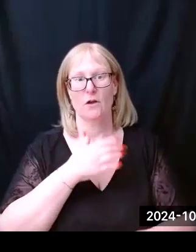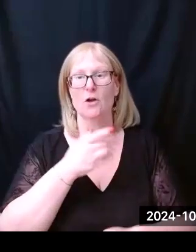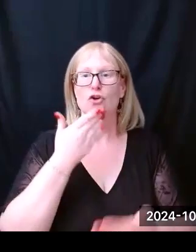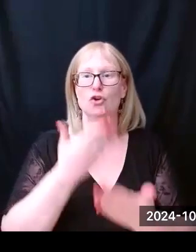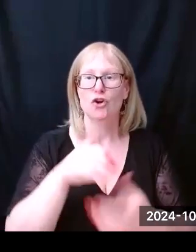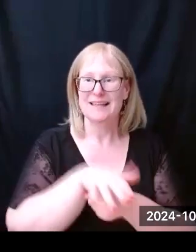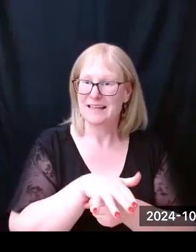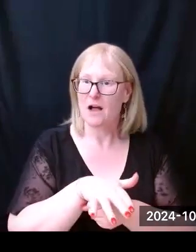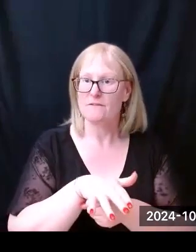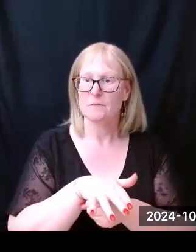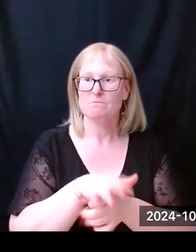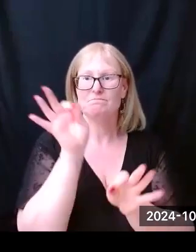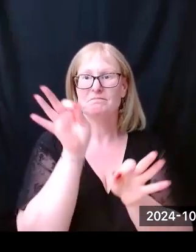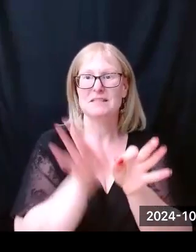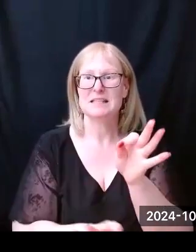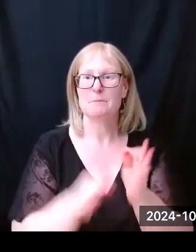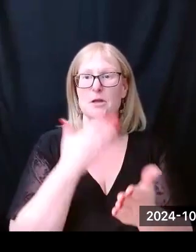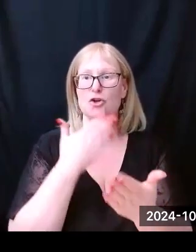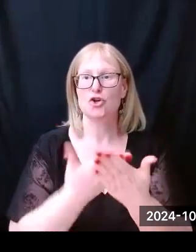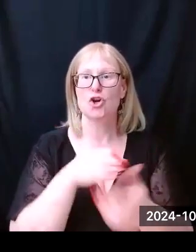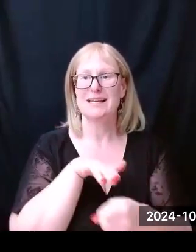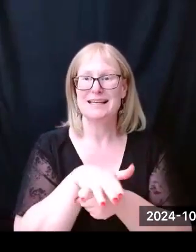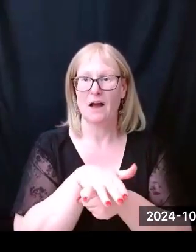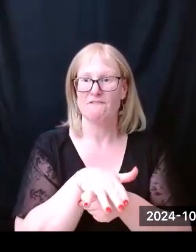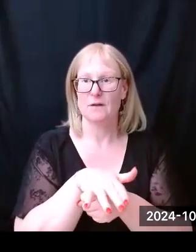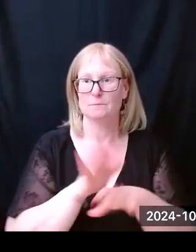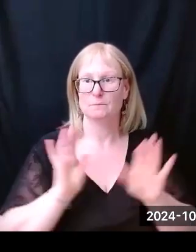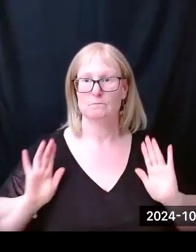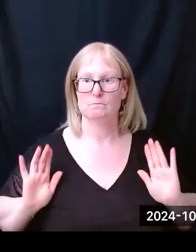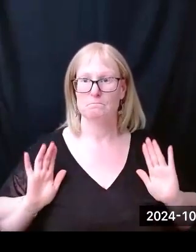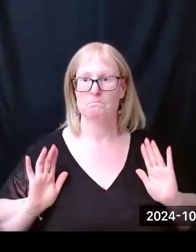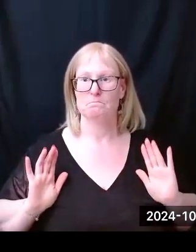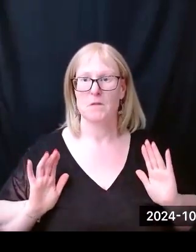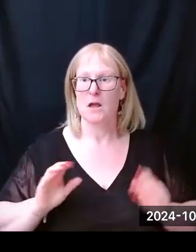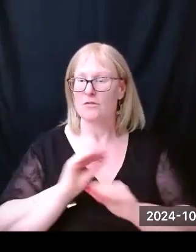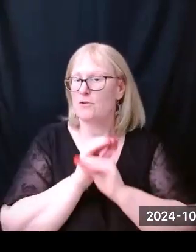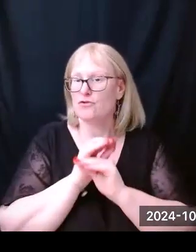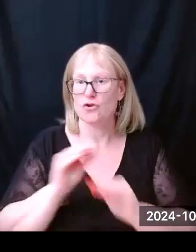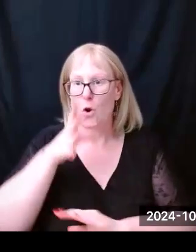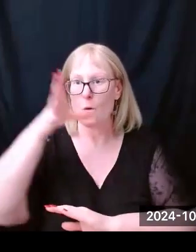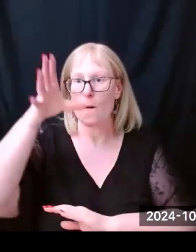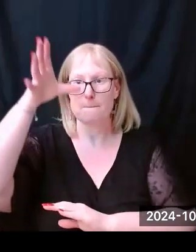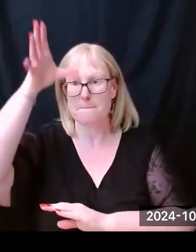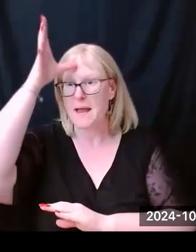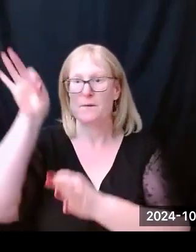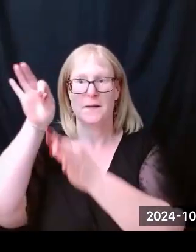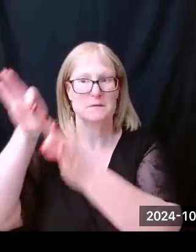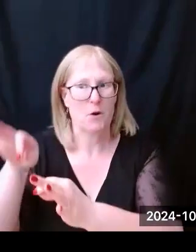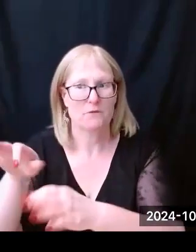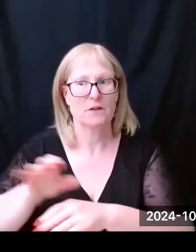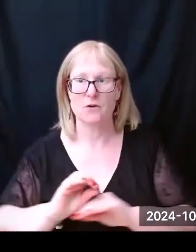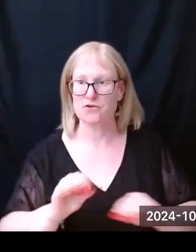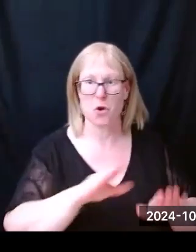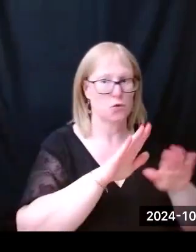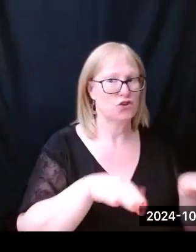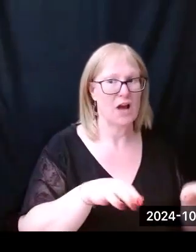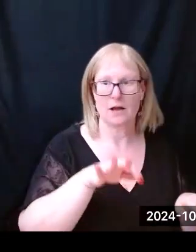There is no such thing as the perfect parent. There is no such thing as the perfect child. If any of you are the perfect parent or child, again, they